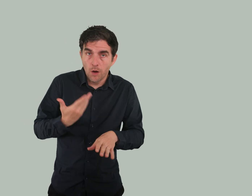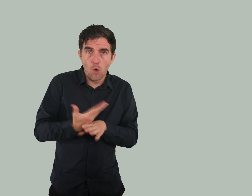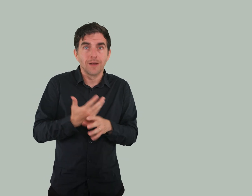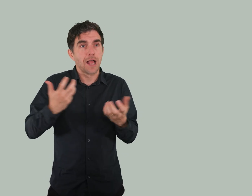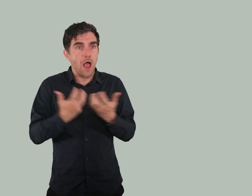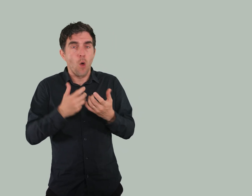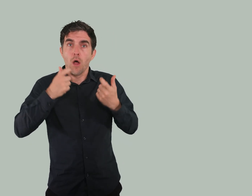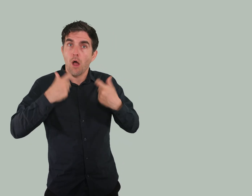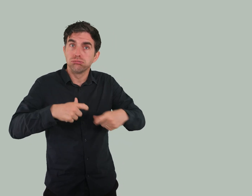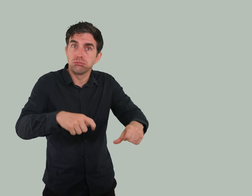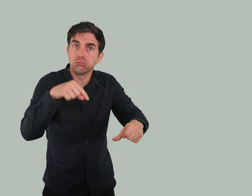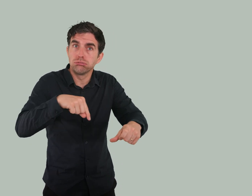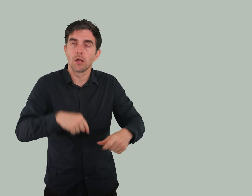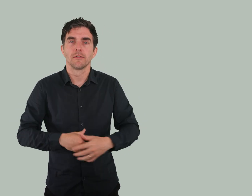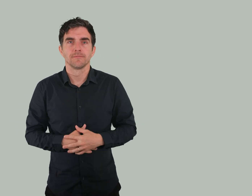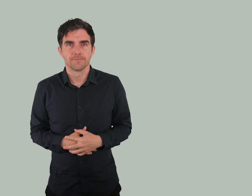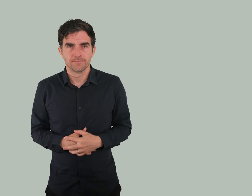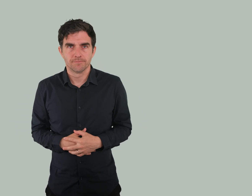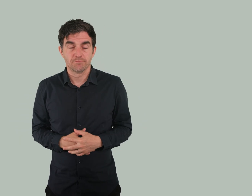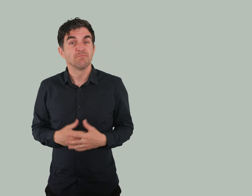induction and retention.